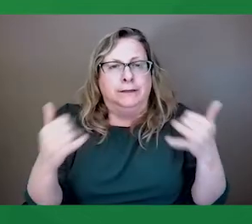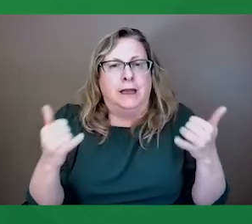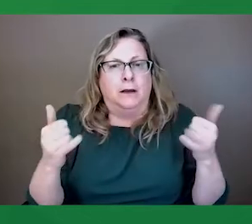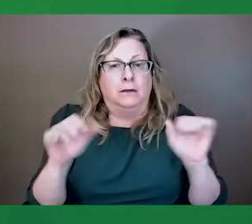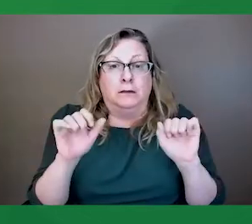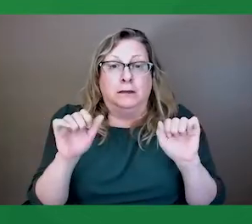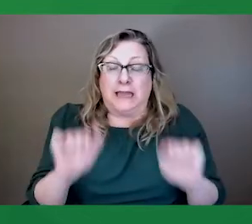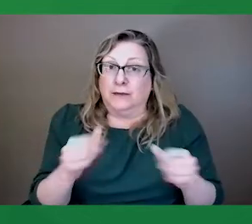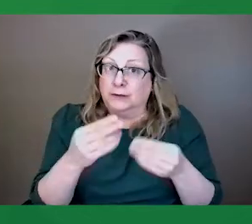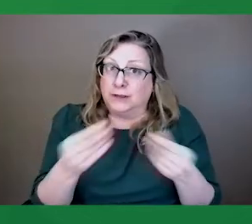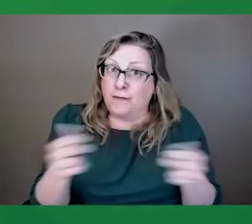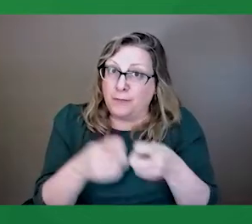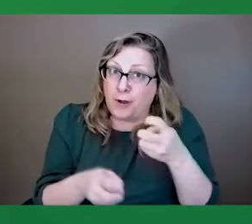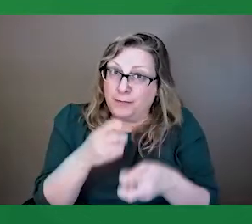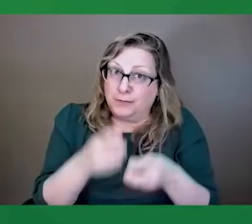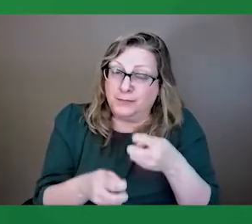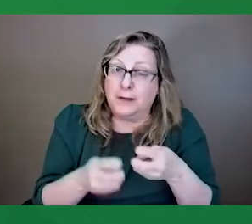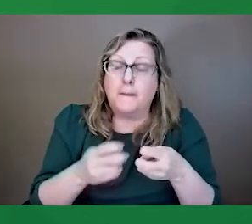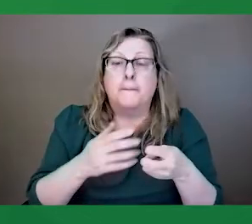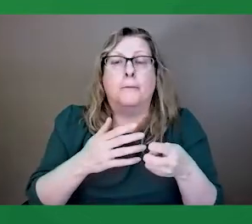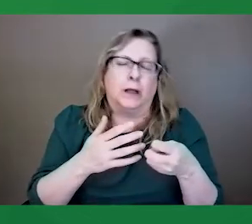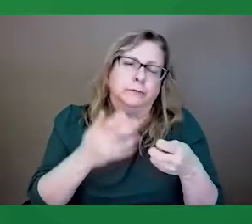The answer lies, I believe in inclusive design.